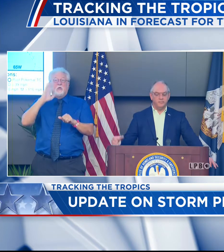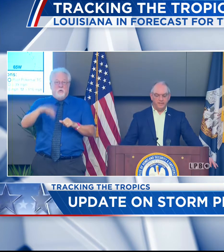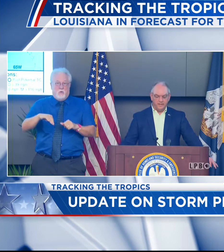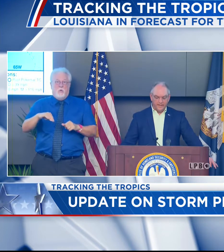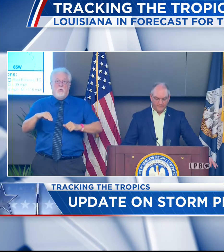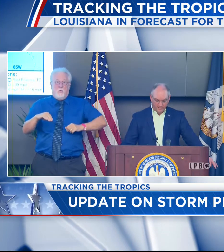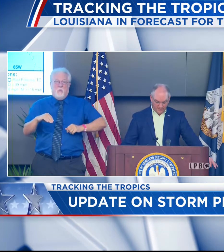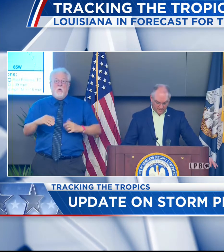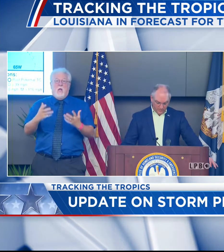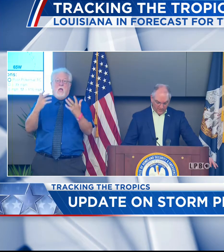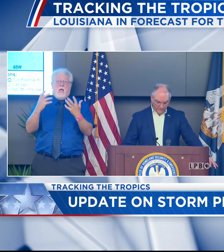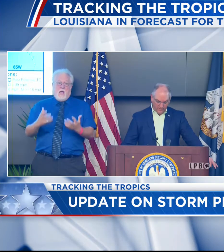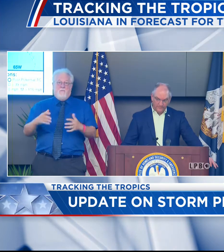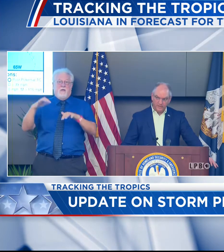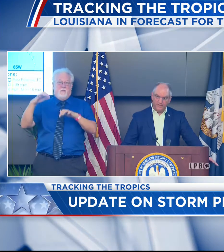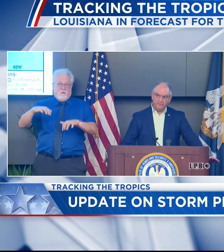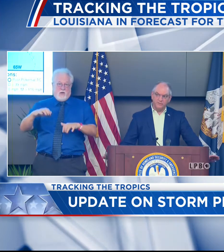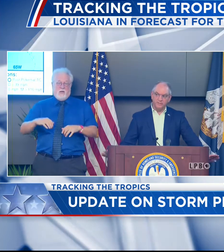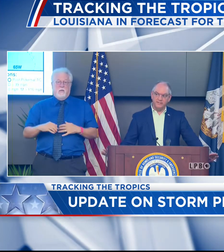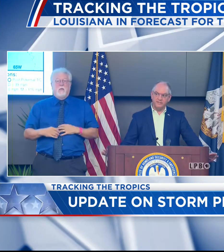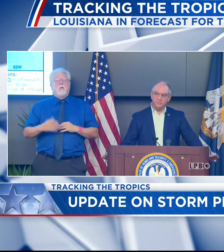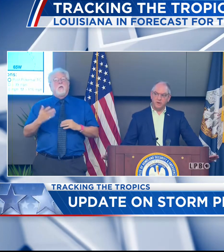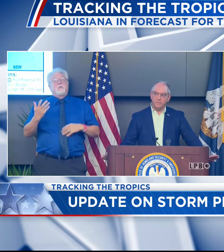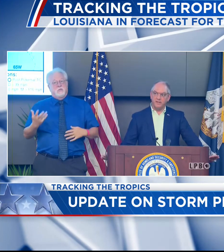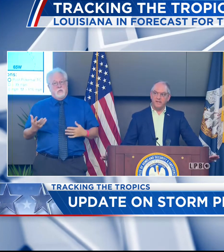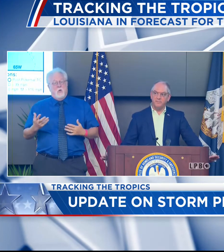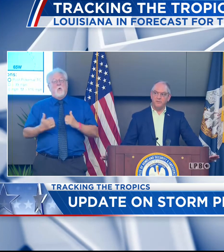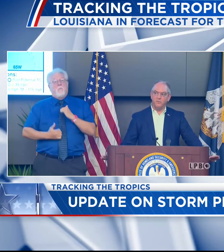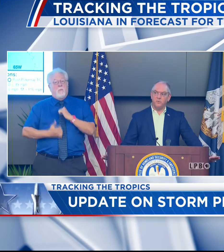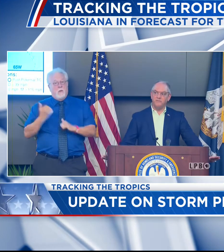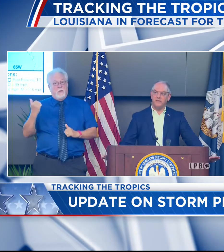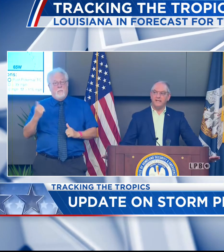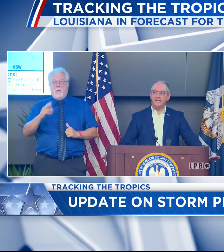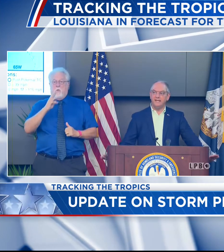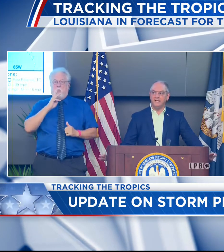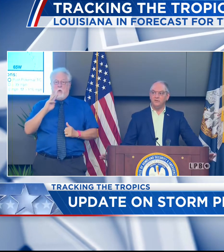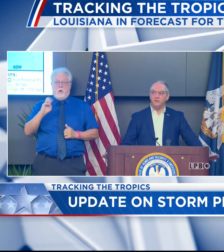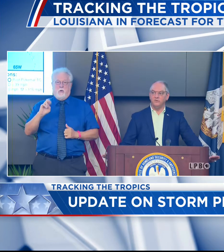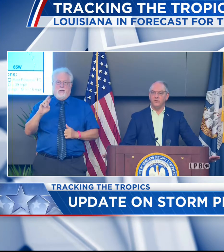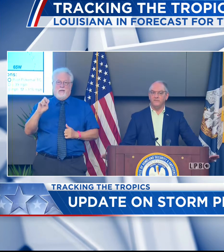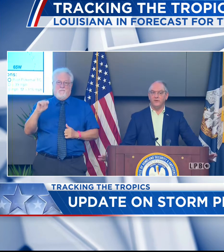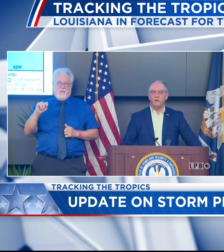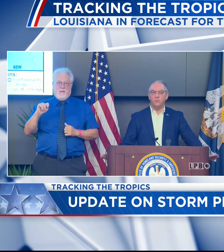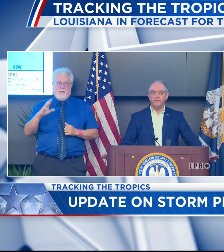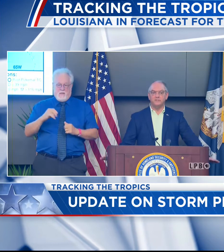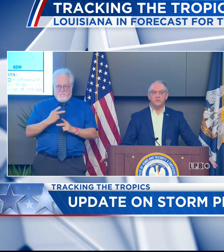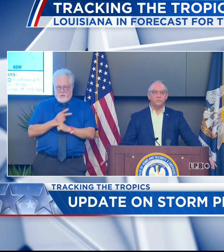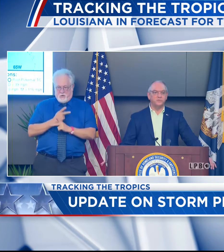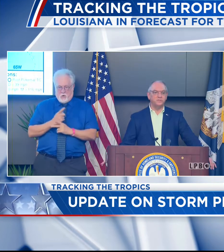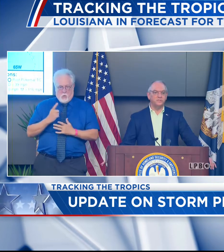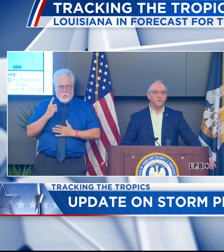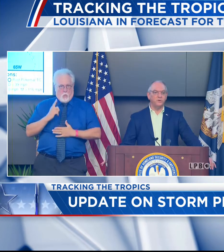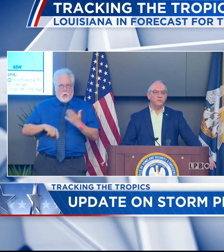AND IF THOSE BANDS FROM ONE OR MORE OF THOSE STORMS SET UP AND BECOME STATIONARY OVER THE SAME AREA, YOU KNOW THERE'S GOING TO BE A HEAVY RAIN FALL.